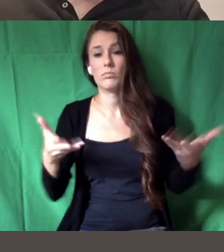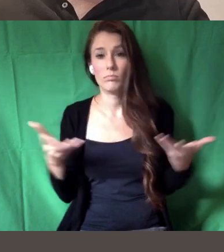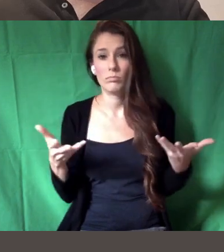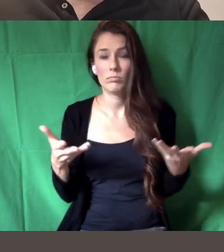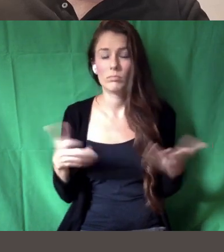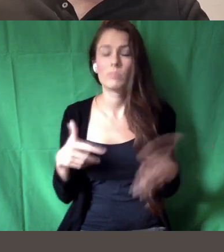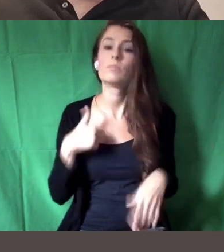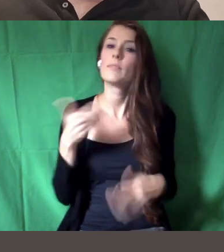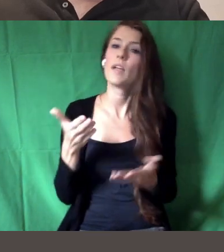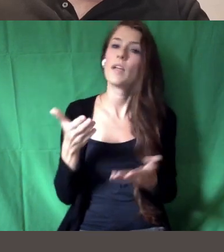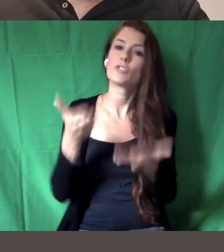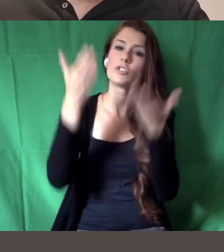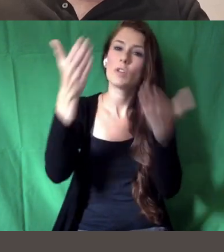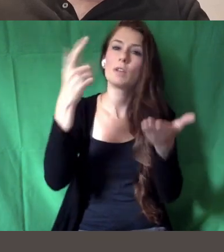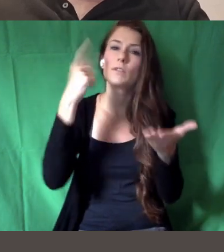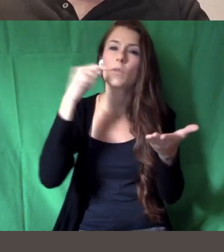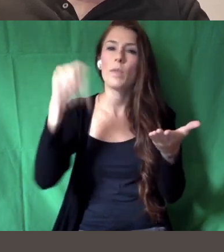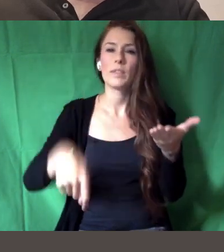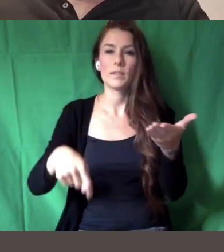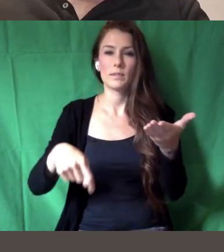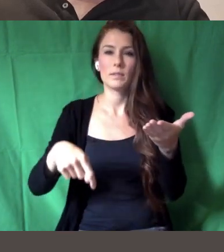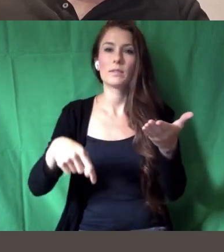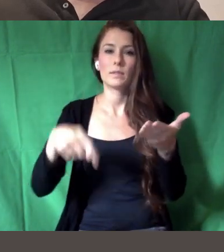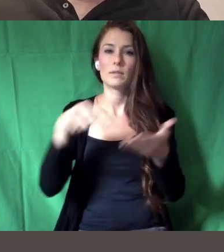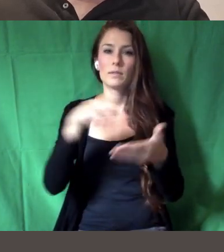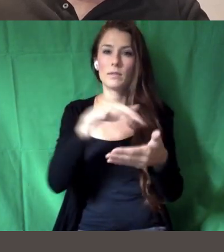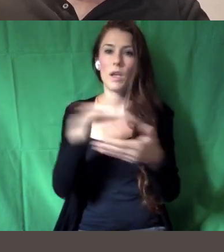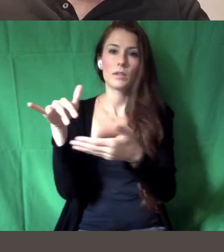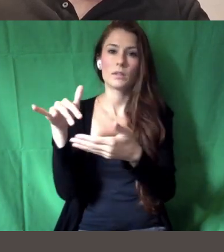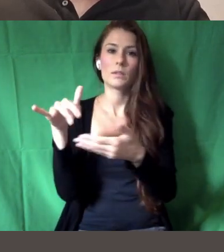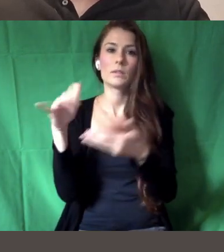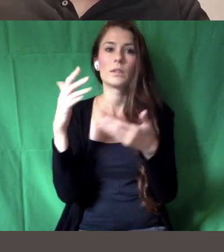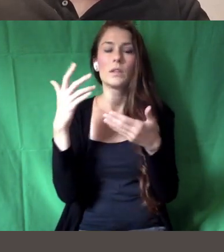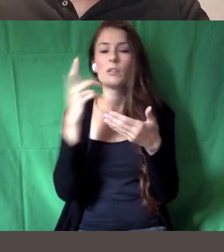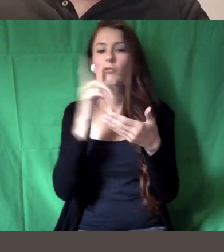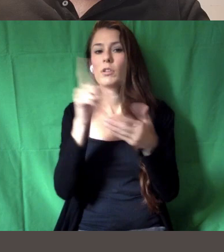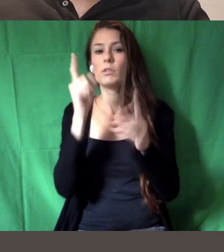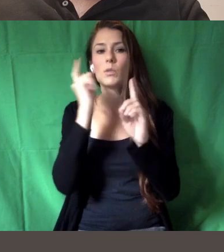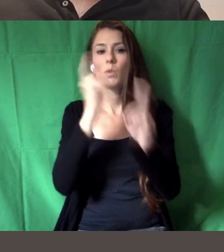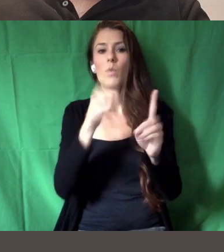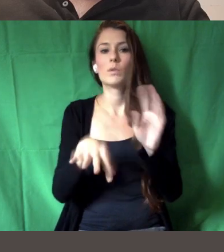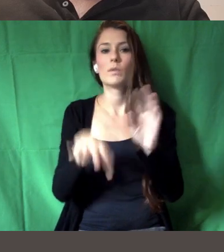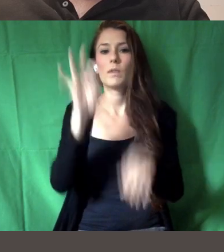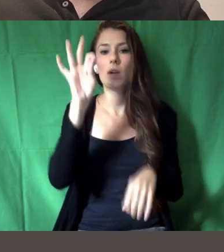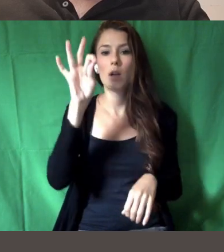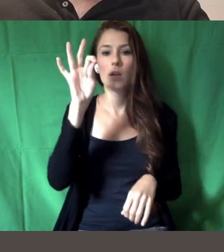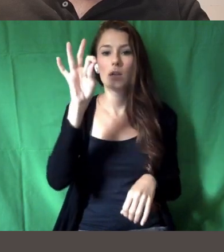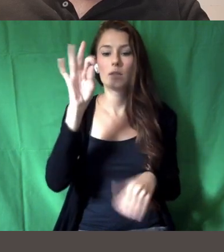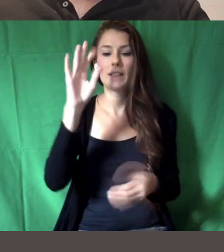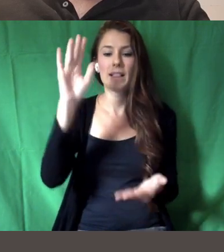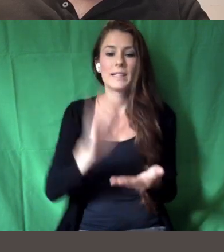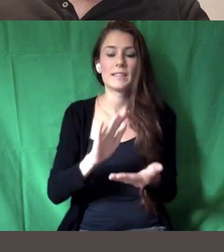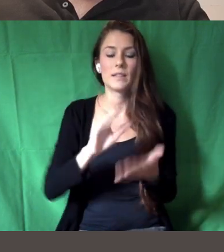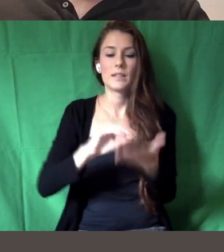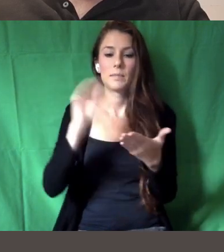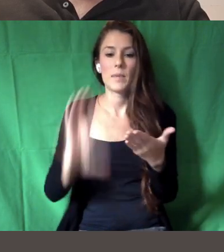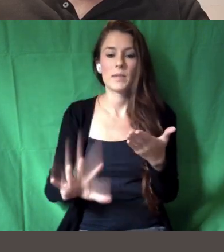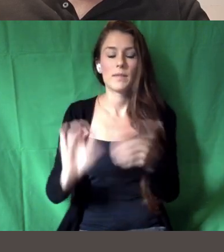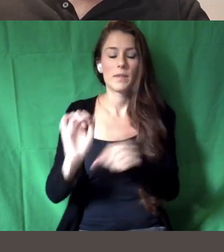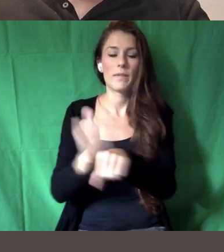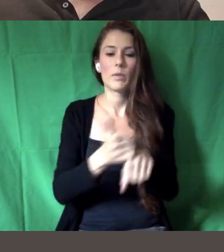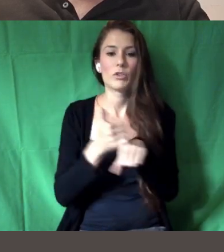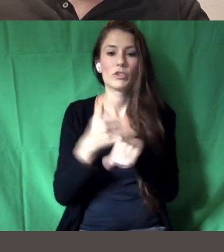achieve. I suggest in the context of this study to aim at finding the least expensive configuration